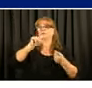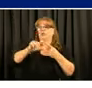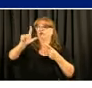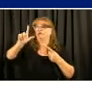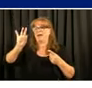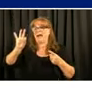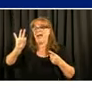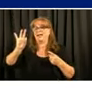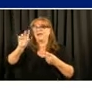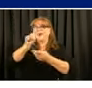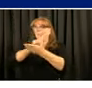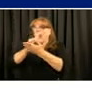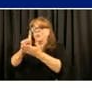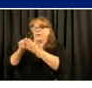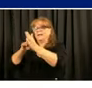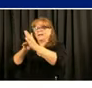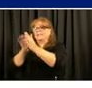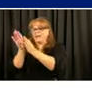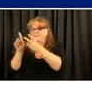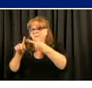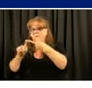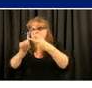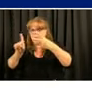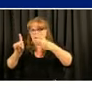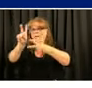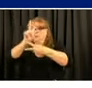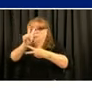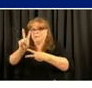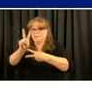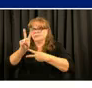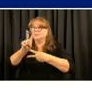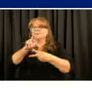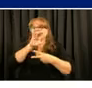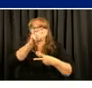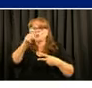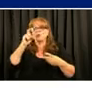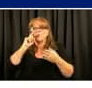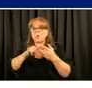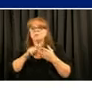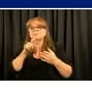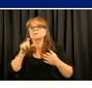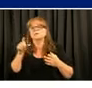those age group lines are drawn it's really difficult for us to specifically understand